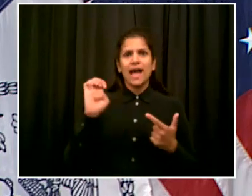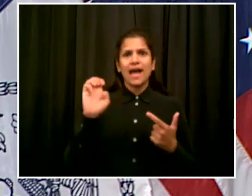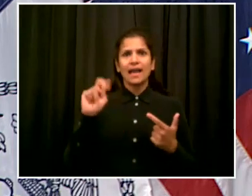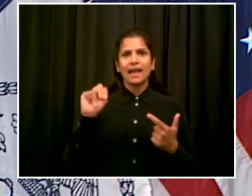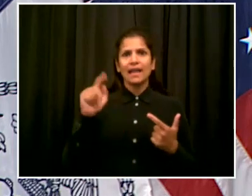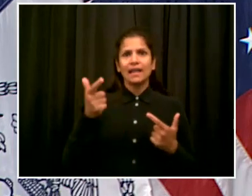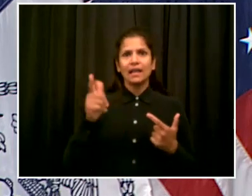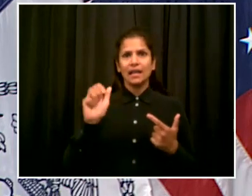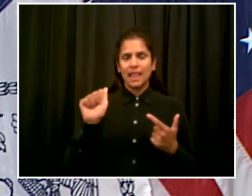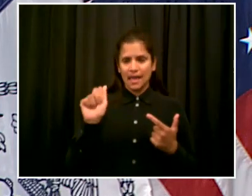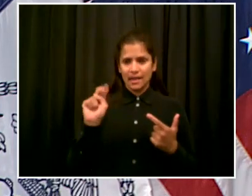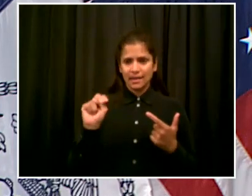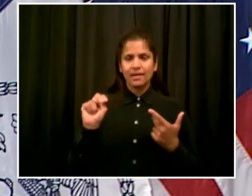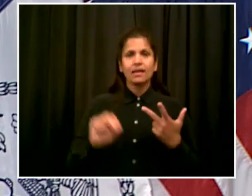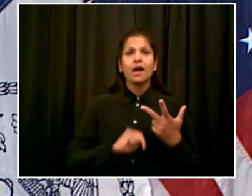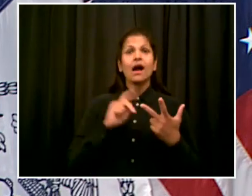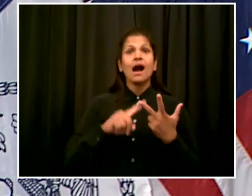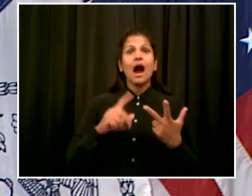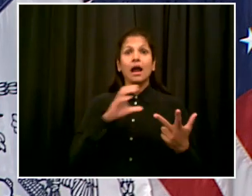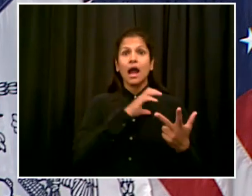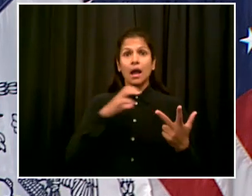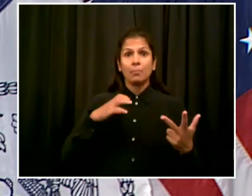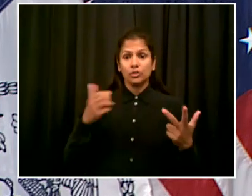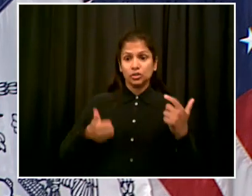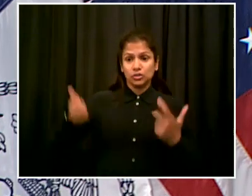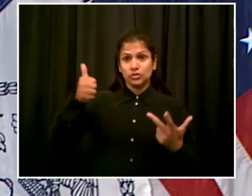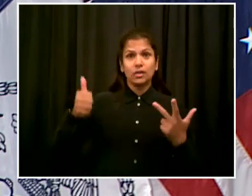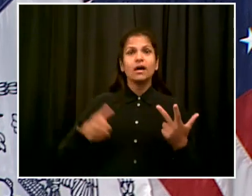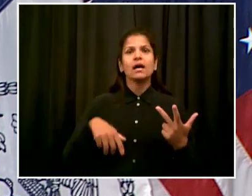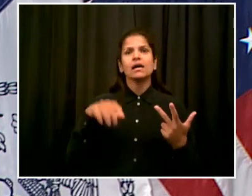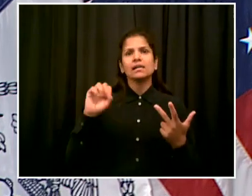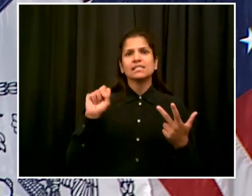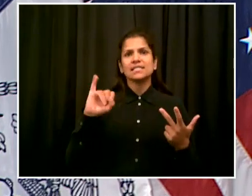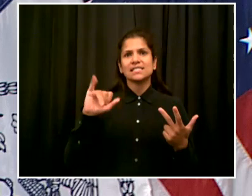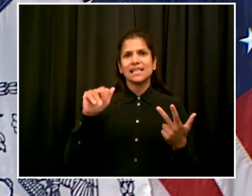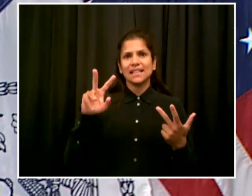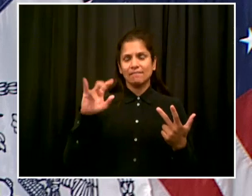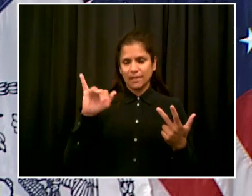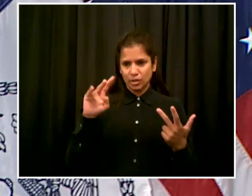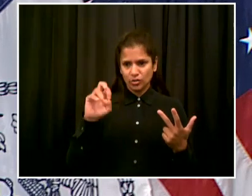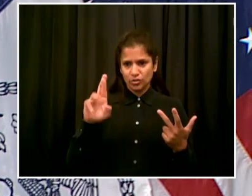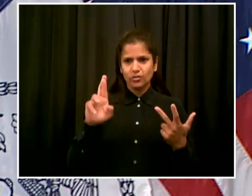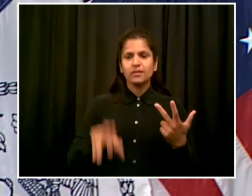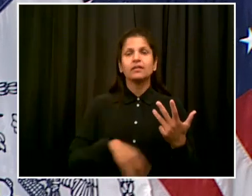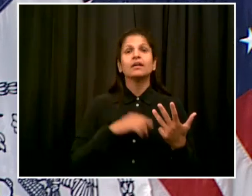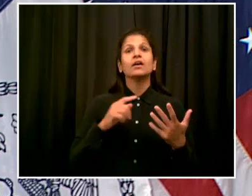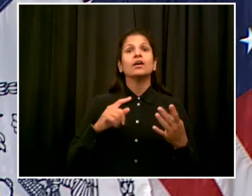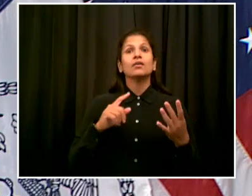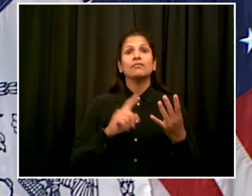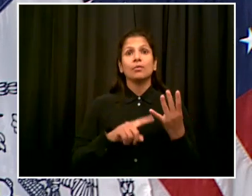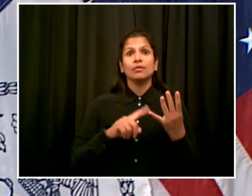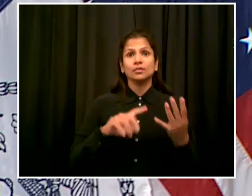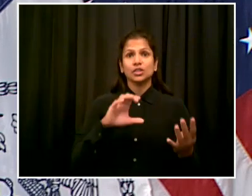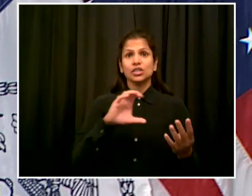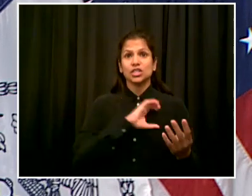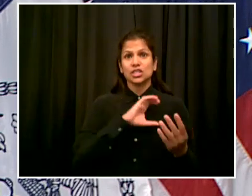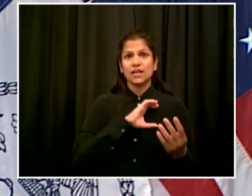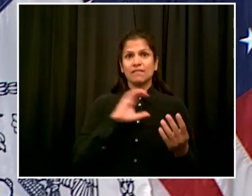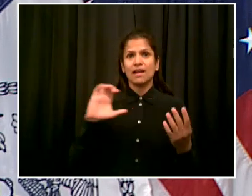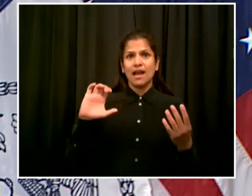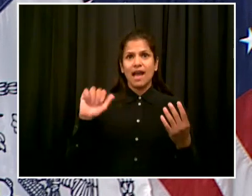JOHNSON FROM THE